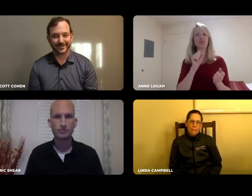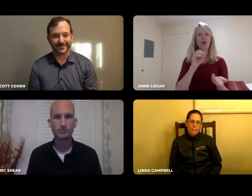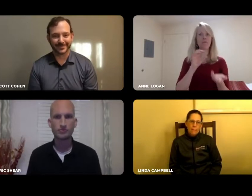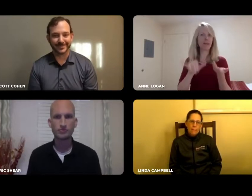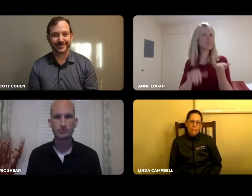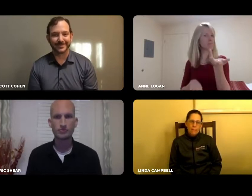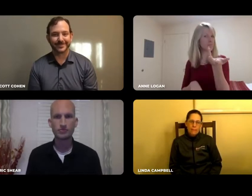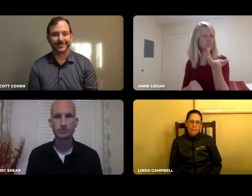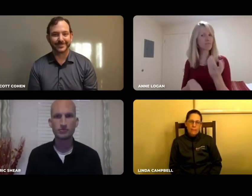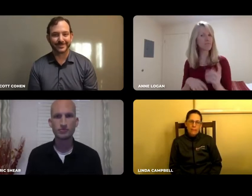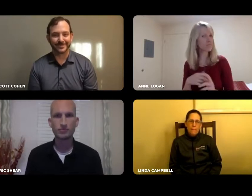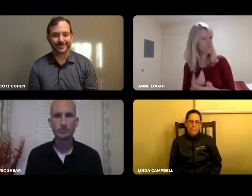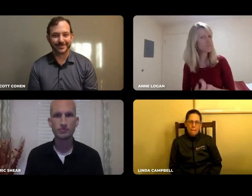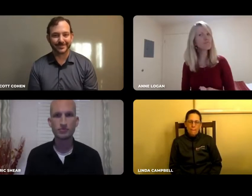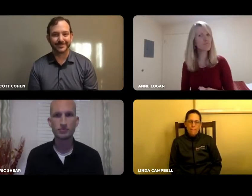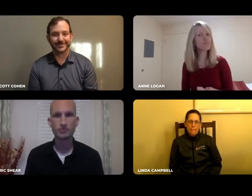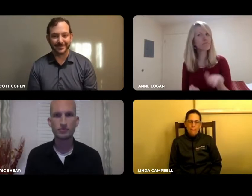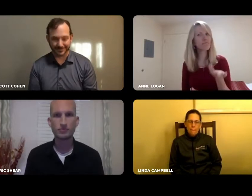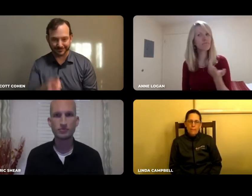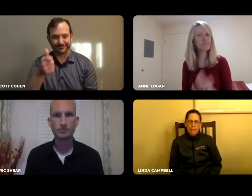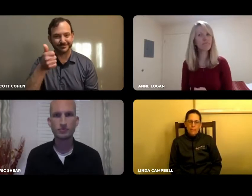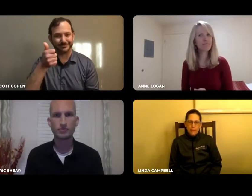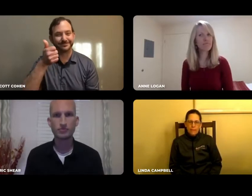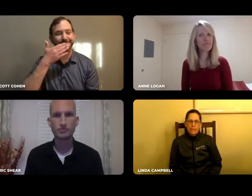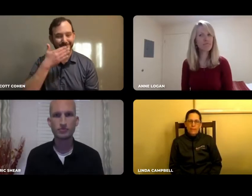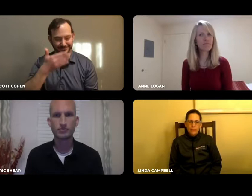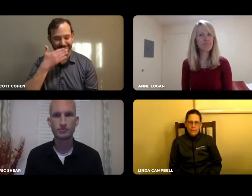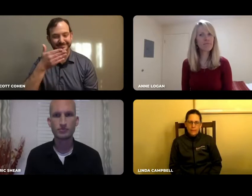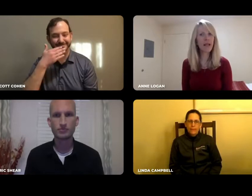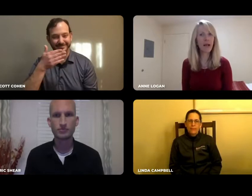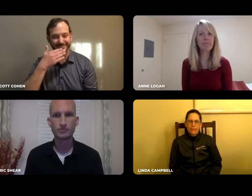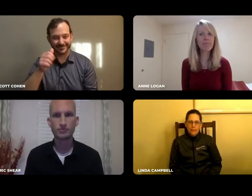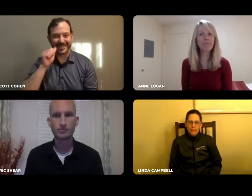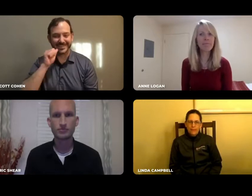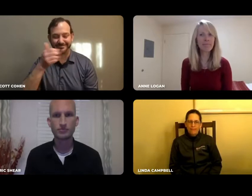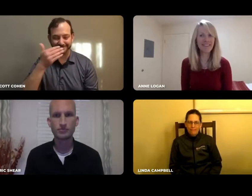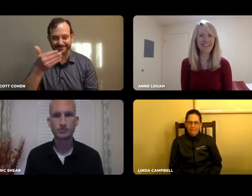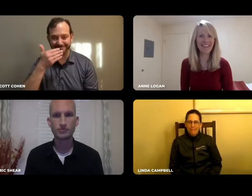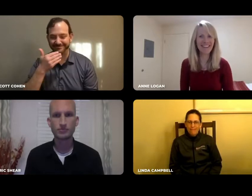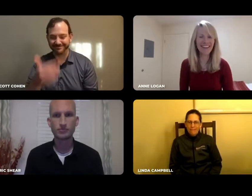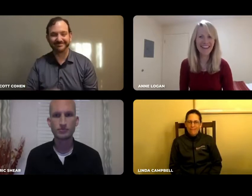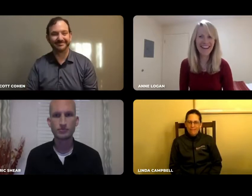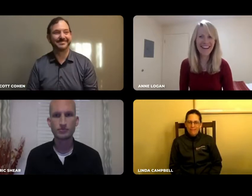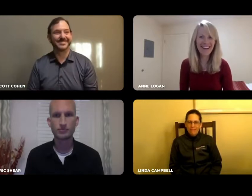In their approach. SCOTT COHEN: Thank you so much